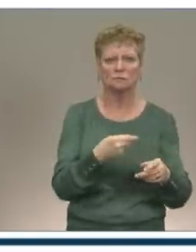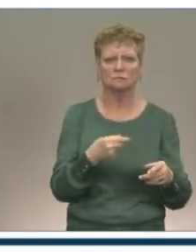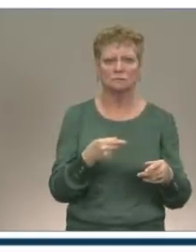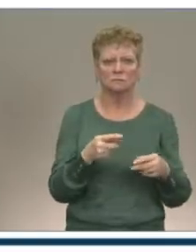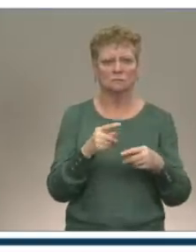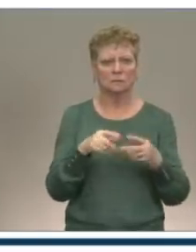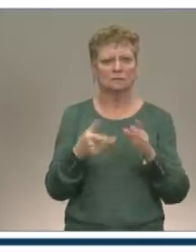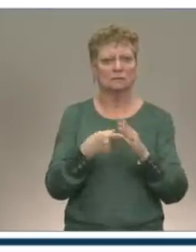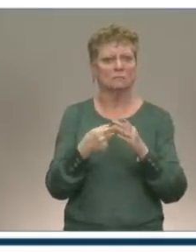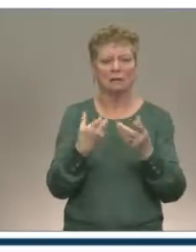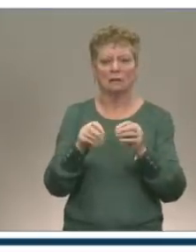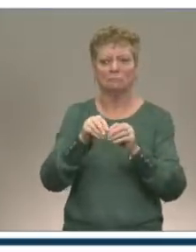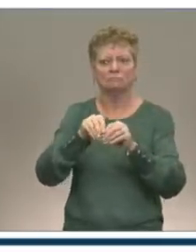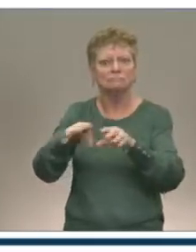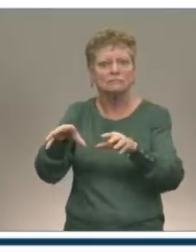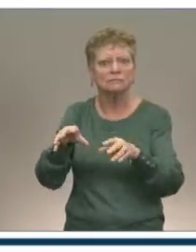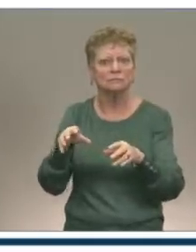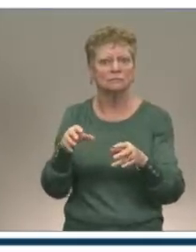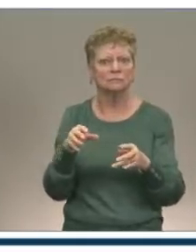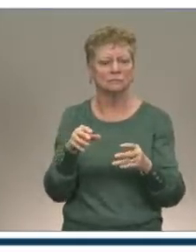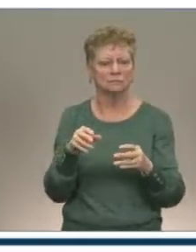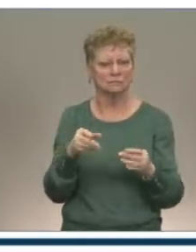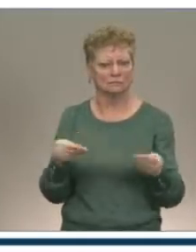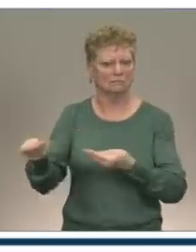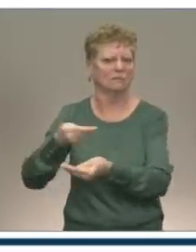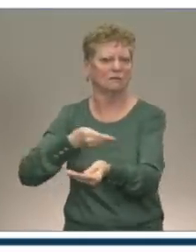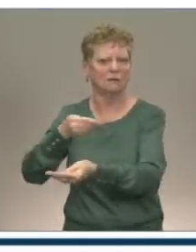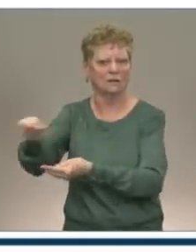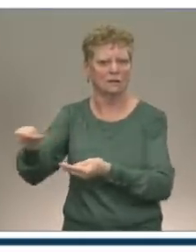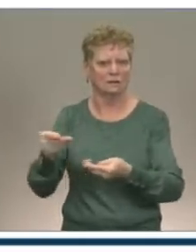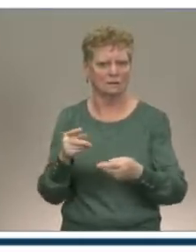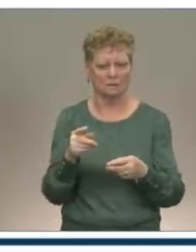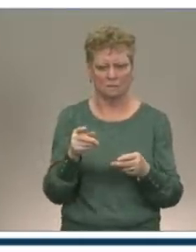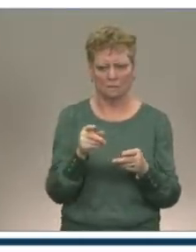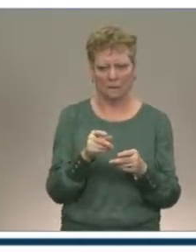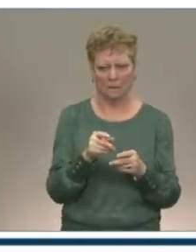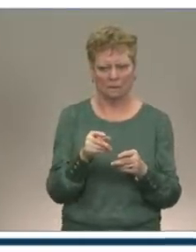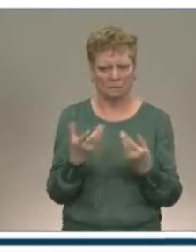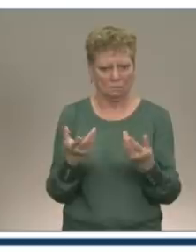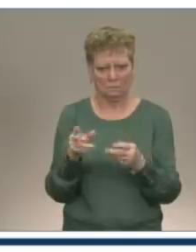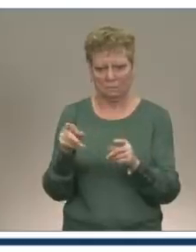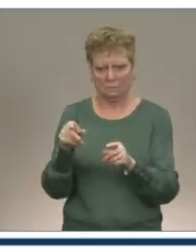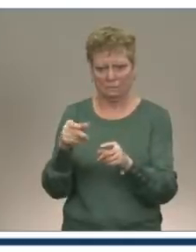can can efficiently transmit the virus including to fully vaccinated contacts my question is